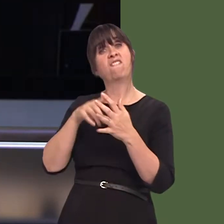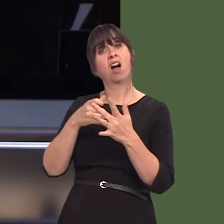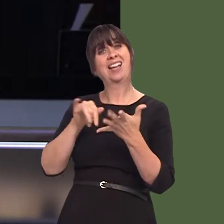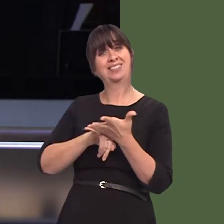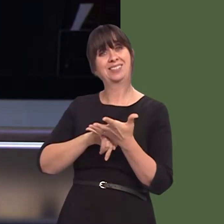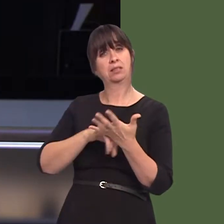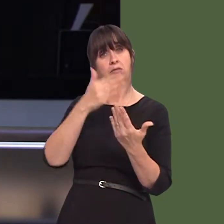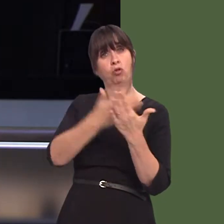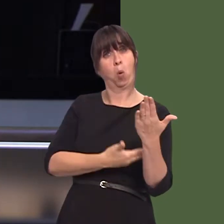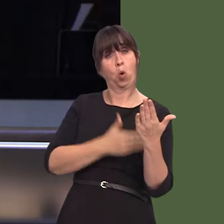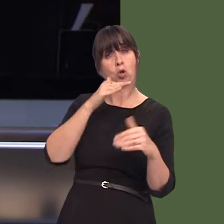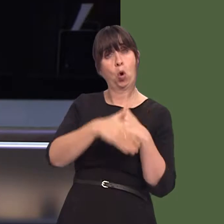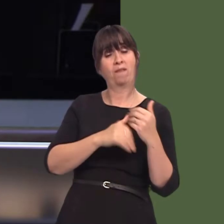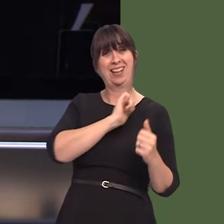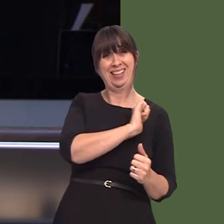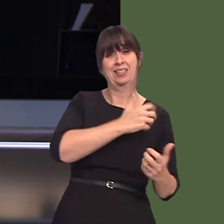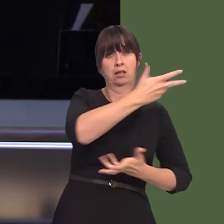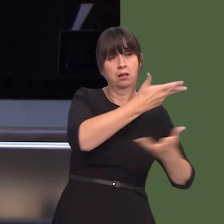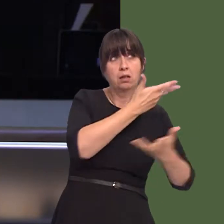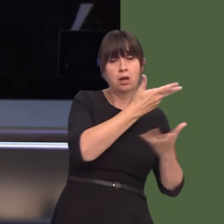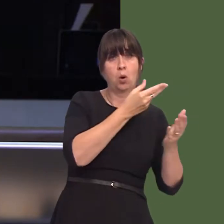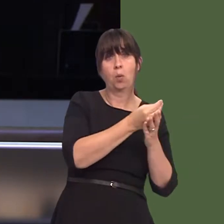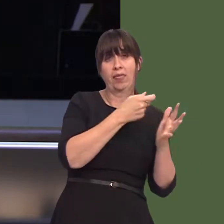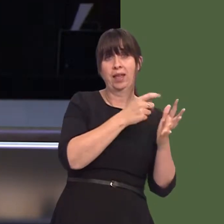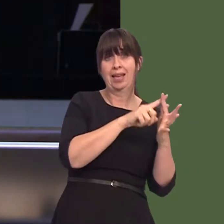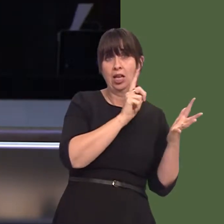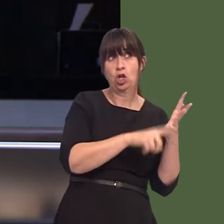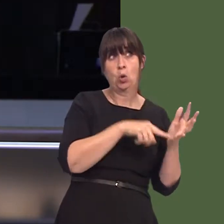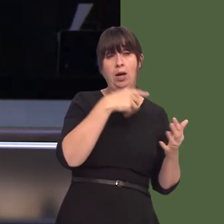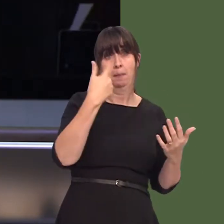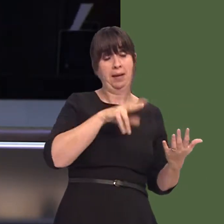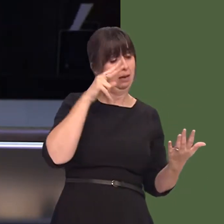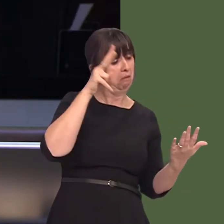account of his negotiations with the EU, he will see there what is playing out.